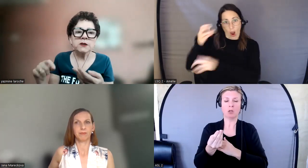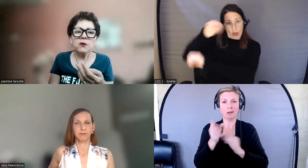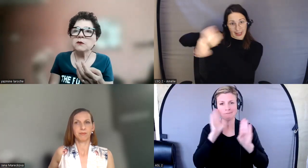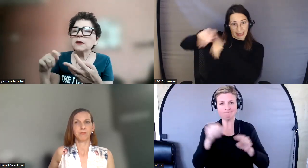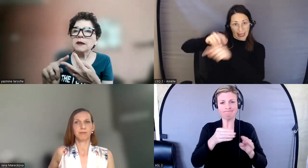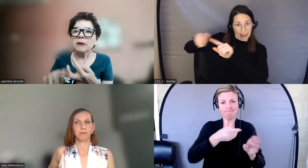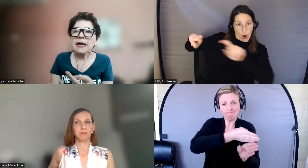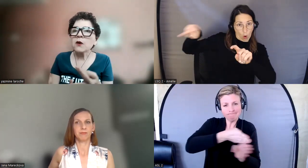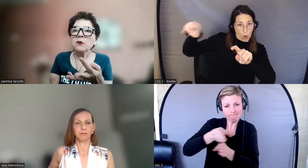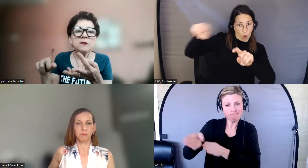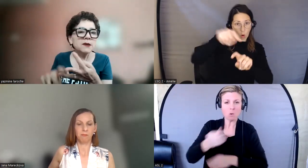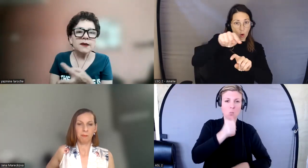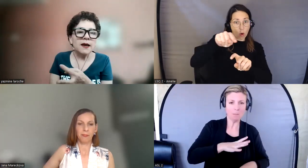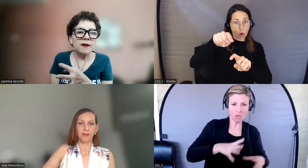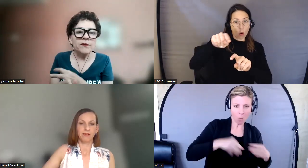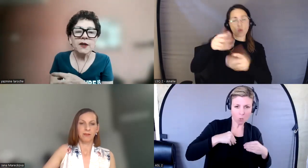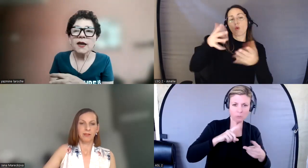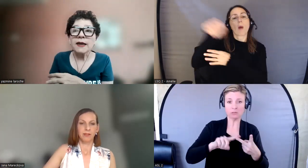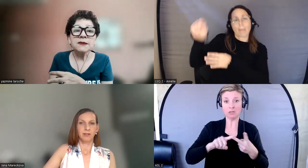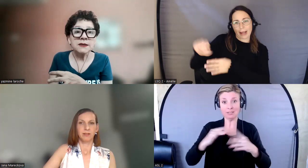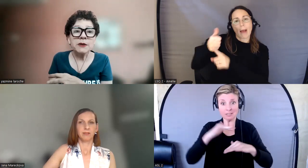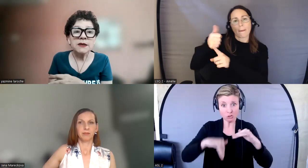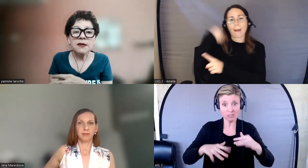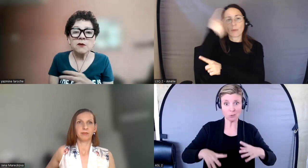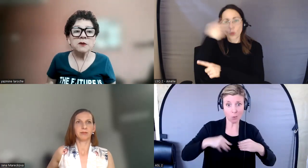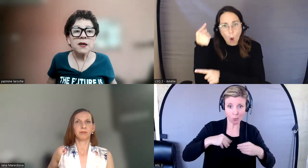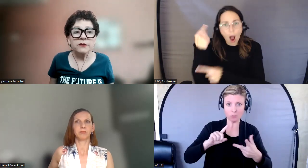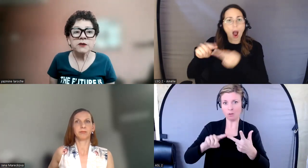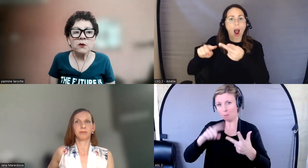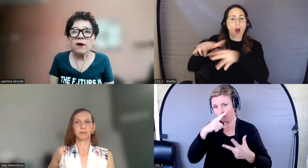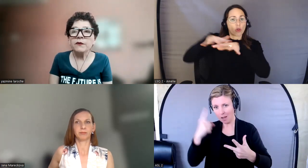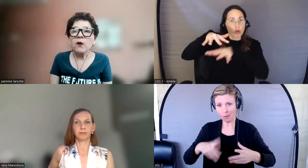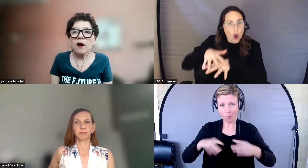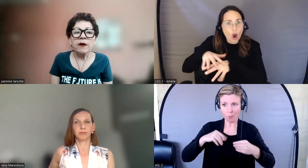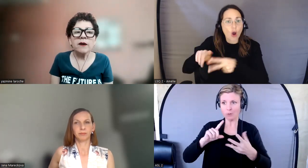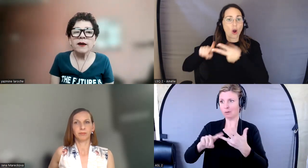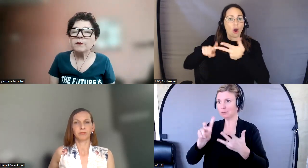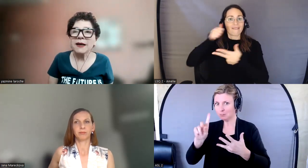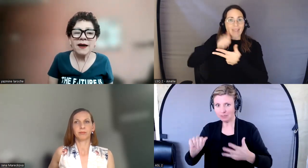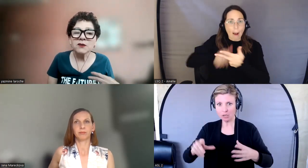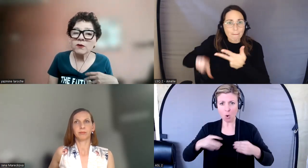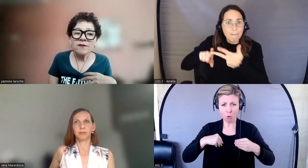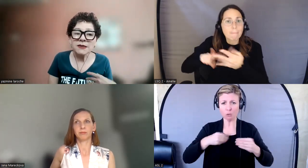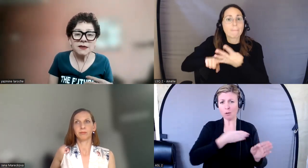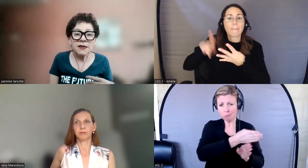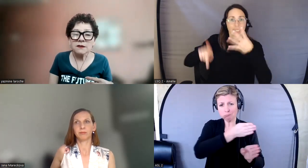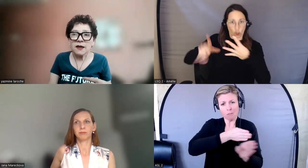owned black owned um and disability owned so there are I but I don't have the details